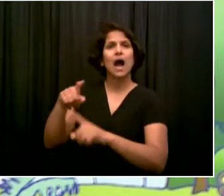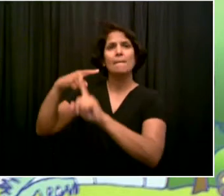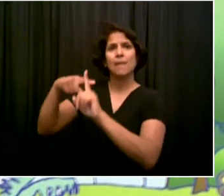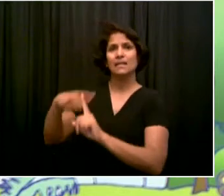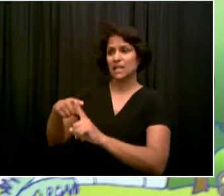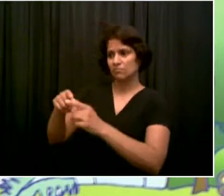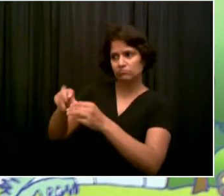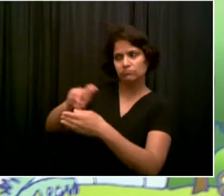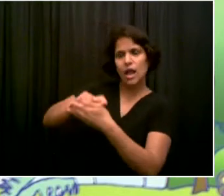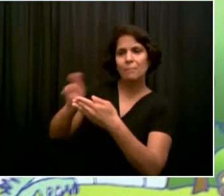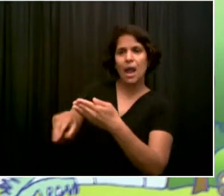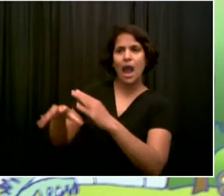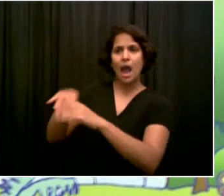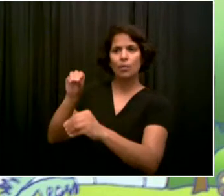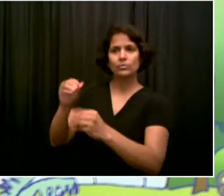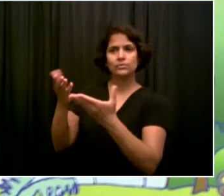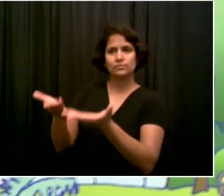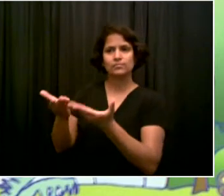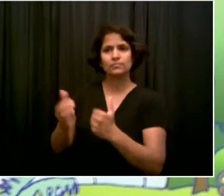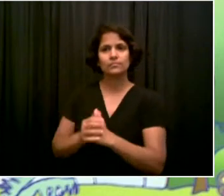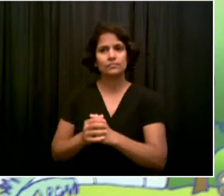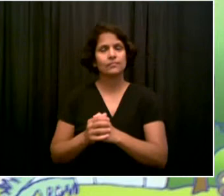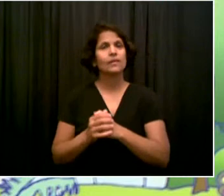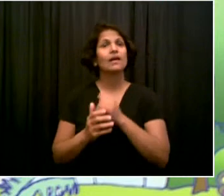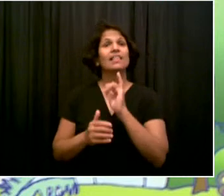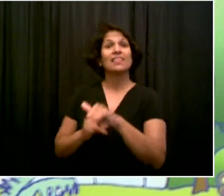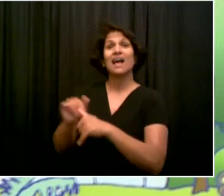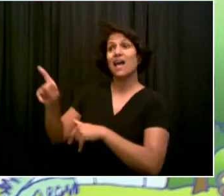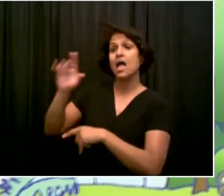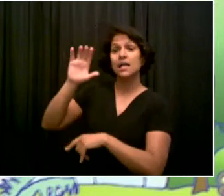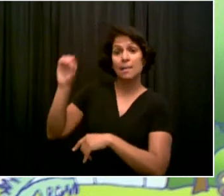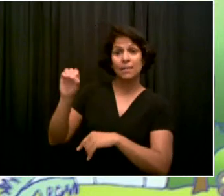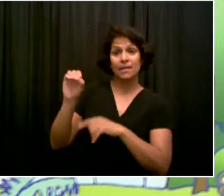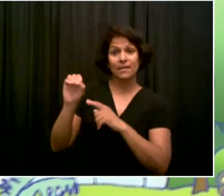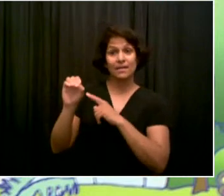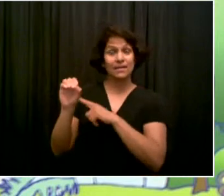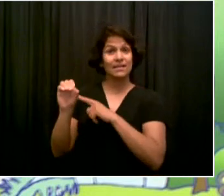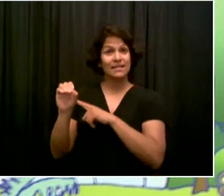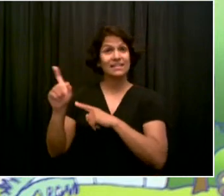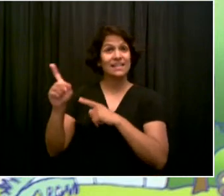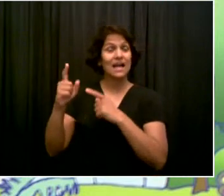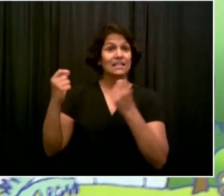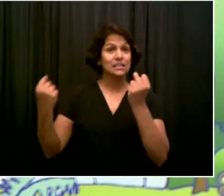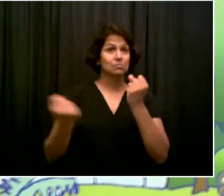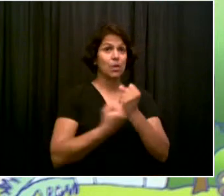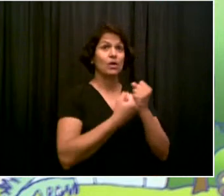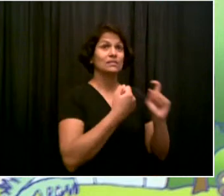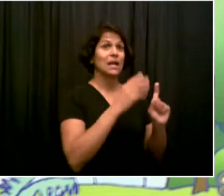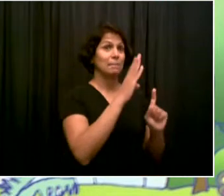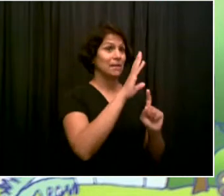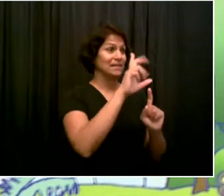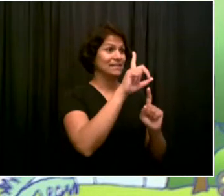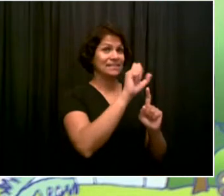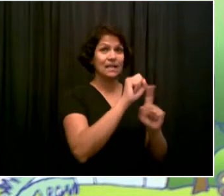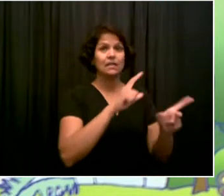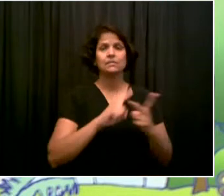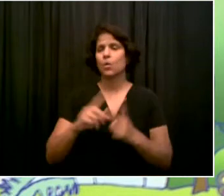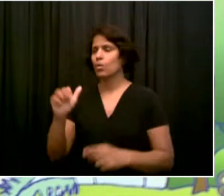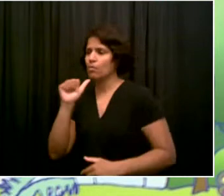PRESSURE IS TO GET A POSITIVE RESULT SO I WOULD LIKE TO SEE THAT THE ISSUE GETS RESOLVED NDA TO BE FAIRLY CLICK VERY CLEAR THAT